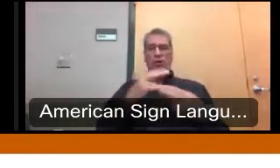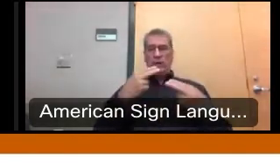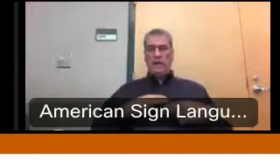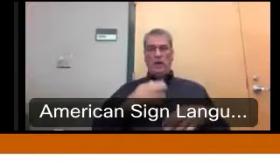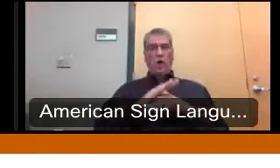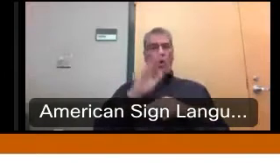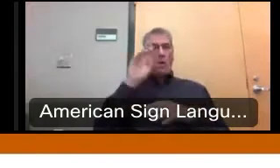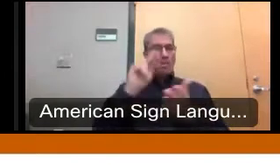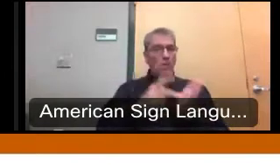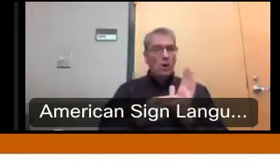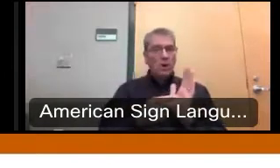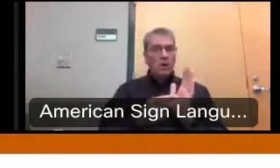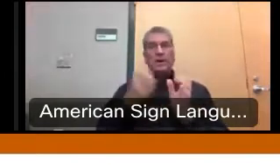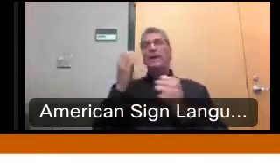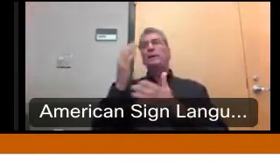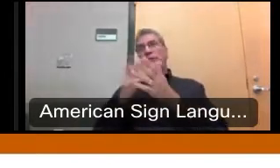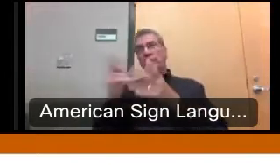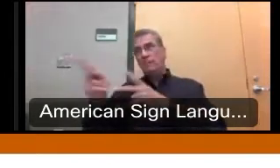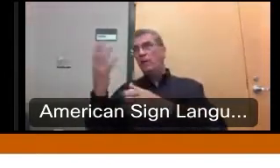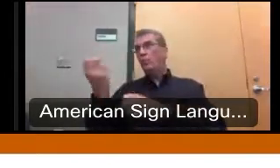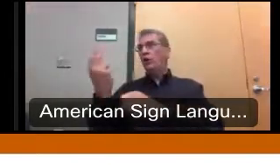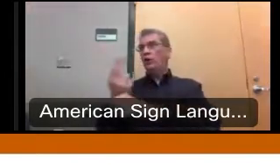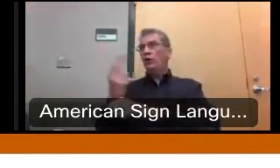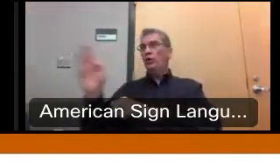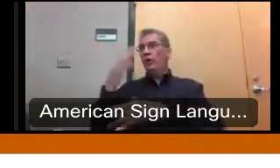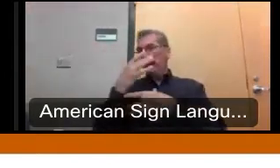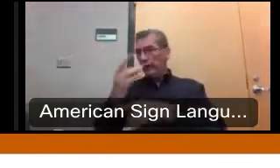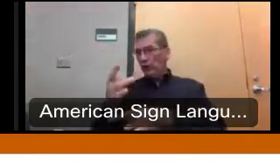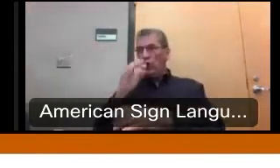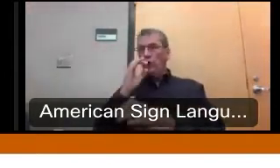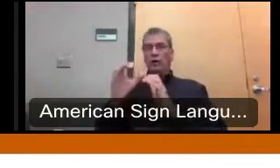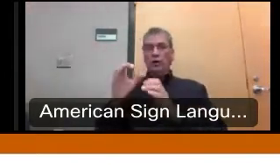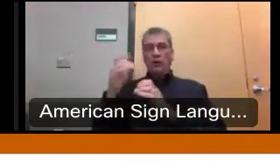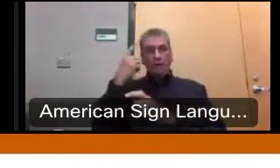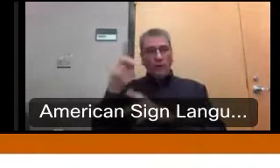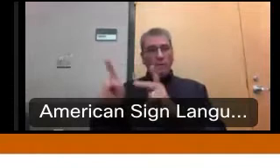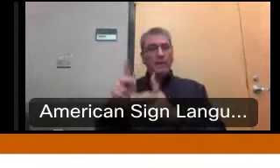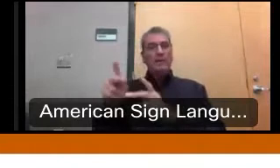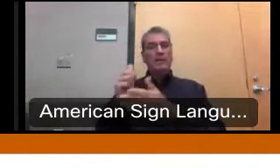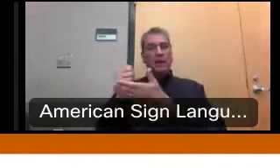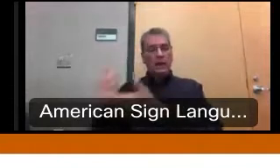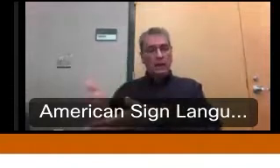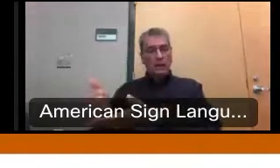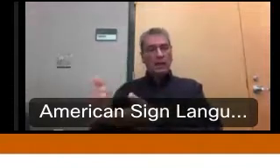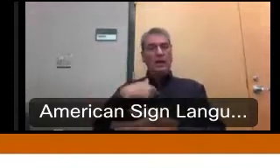who do get into it, because they want to use their interest in communication to support people's health. Um, I have a bachelor's in chemistry.